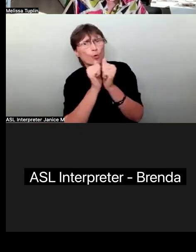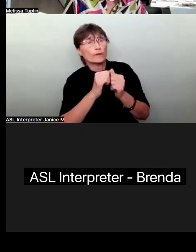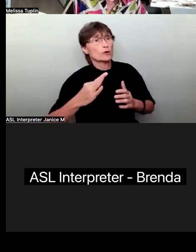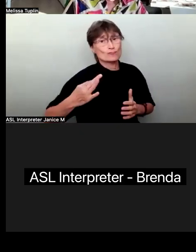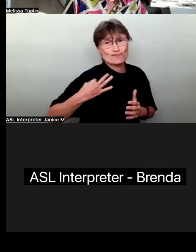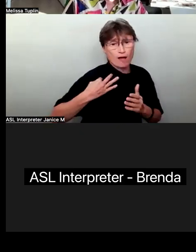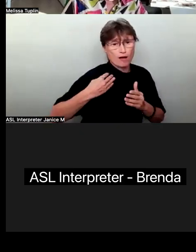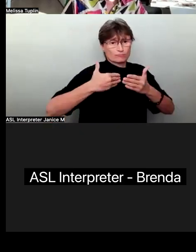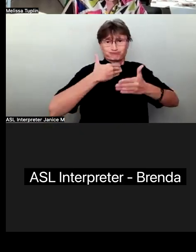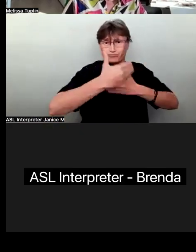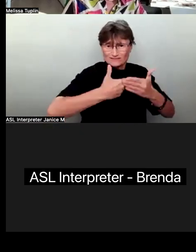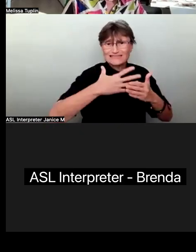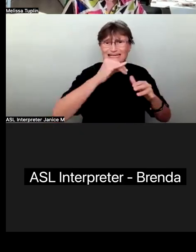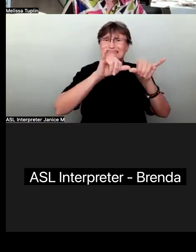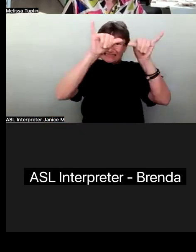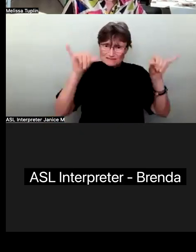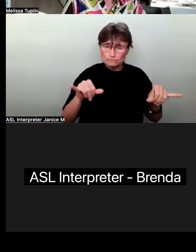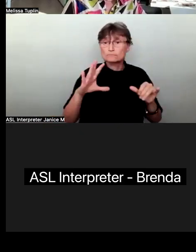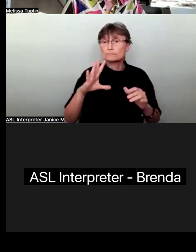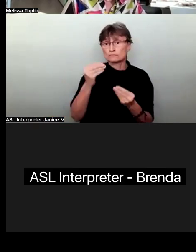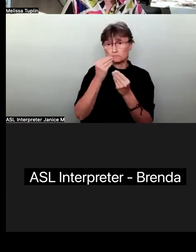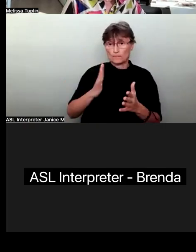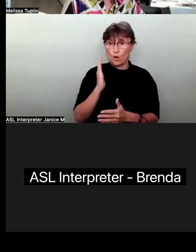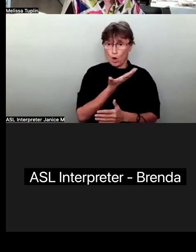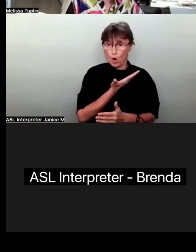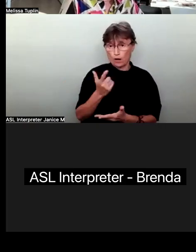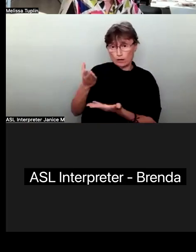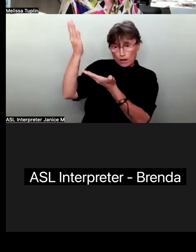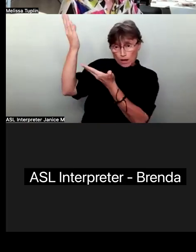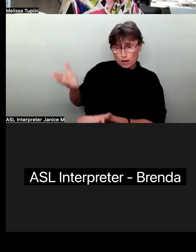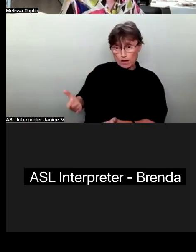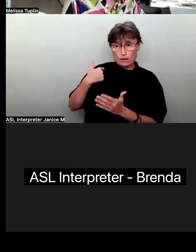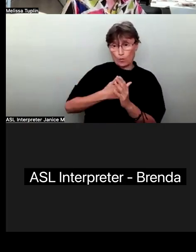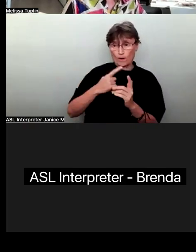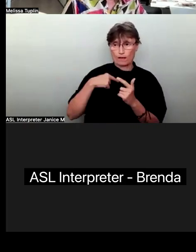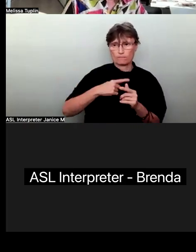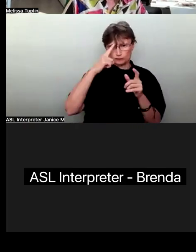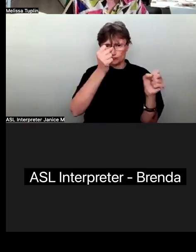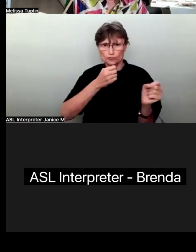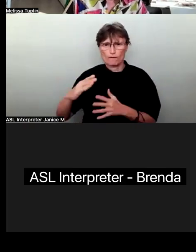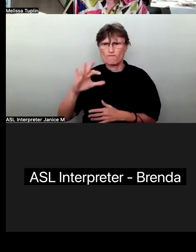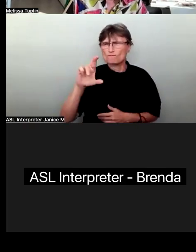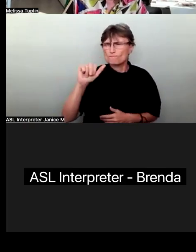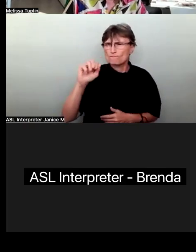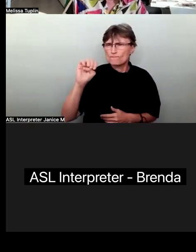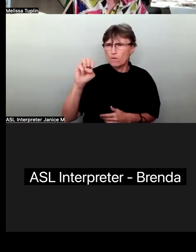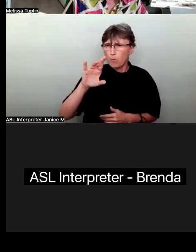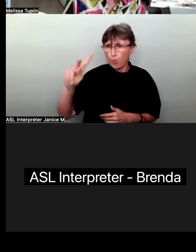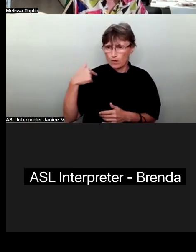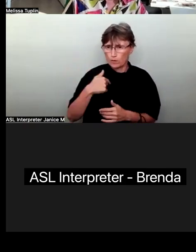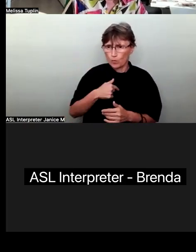So the definitions on the screen are taken from our Strategic Framework agreement, Ákáakomatapoap, and what we use to define and guide equity, diversity,